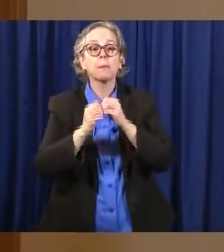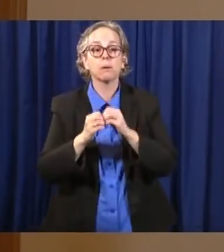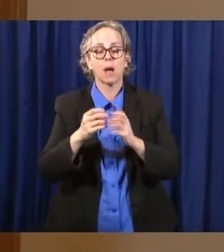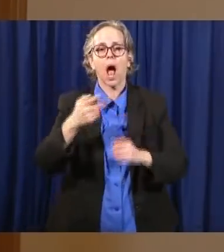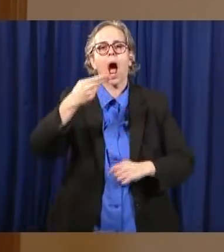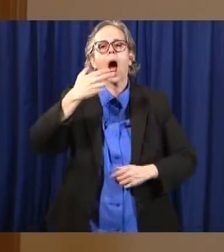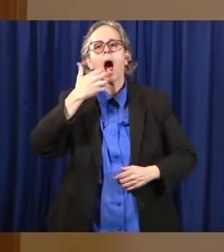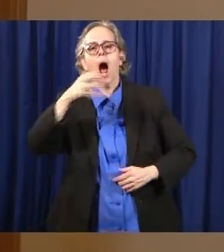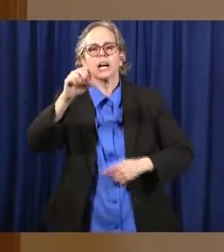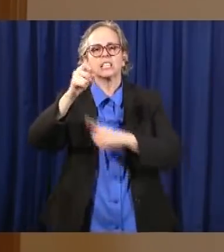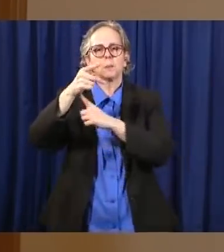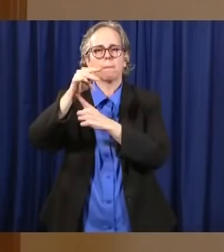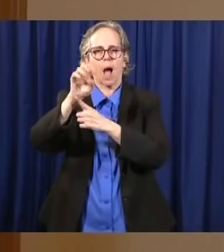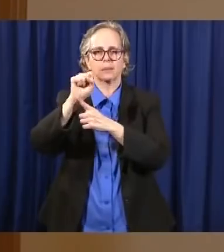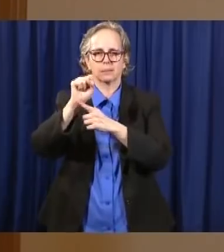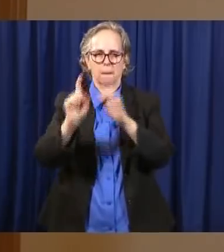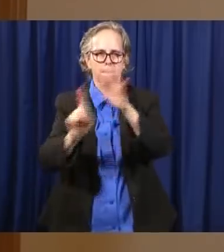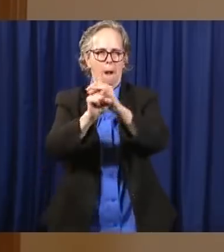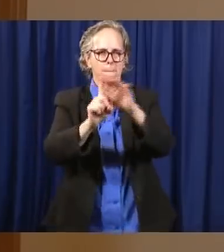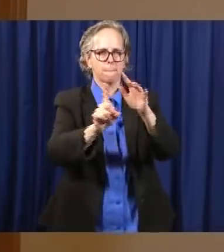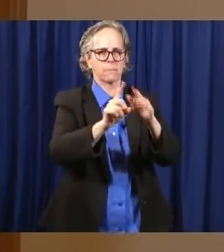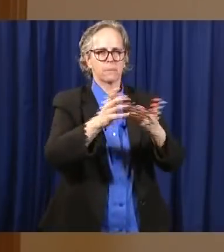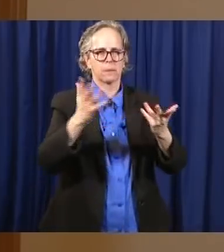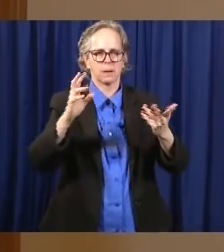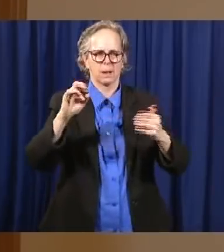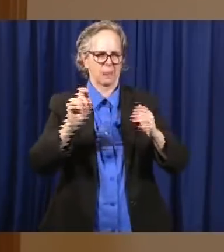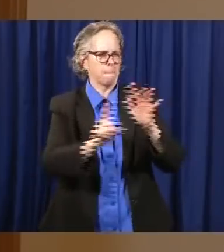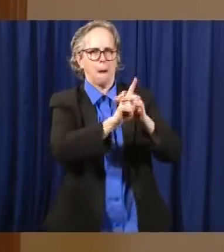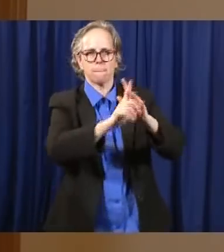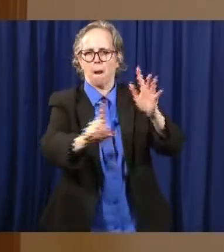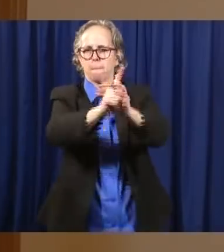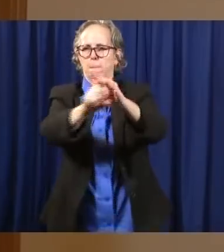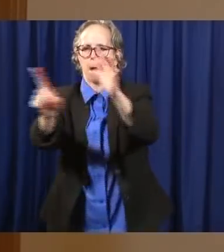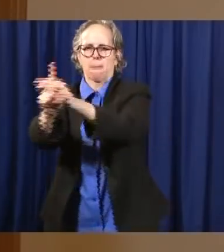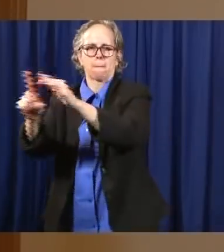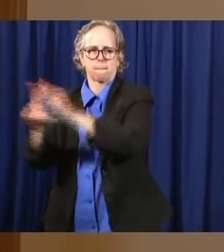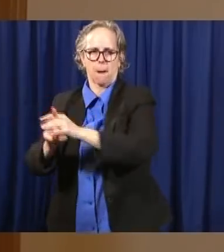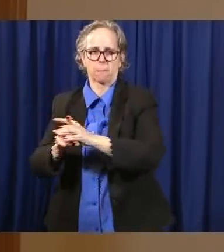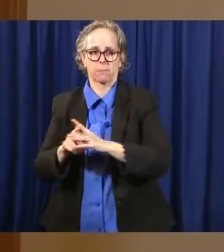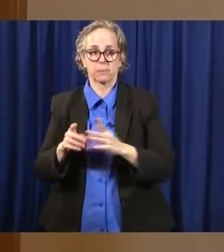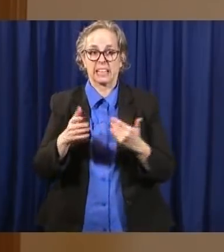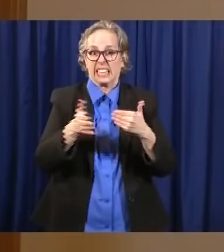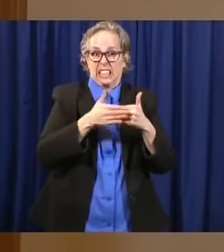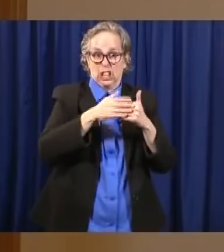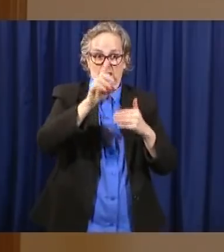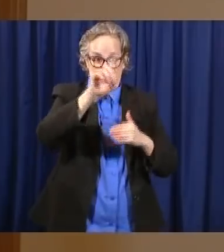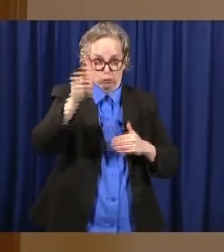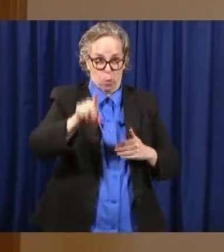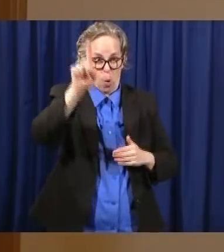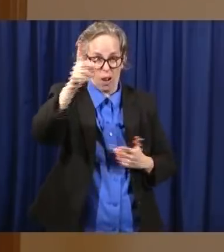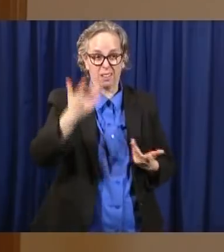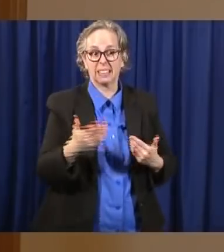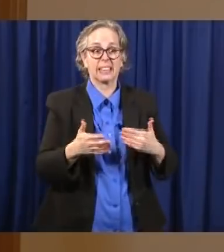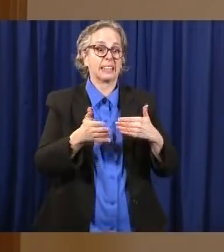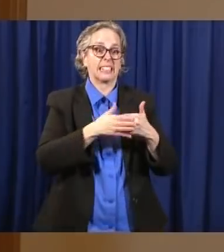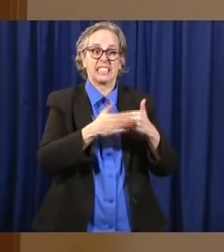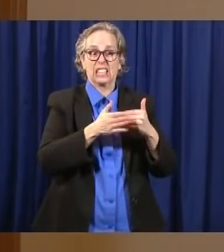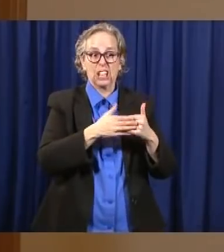DON'T SPREAD THE DISEASE TO WORKERS. EVERYTHING WE'RE DOING IS PROTECTING THE MOST VULNERABLE. WE ARE SEEING SOME HOT SPOTS ,